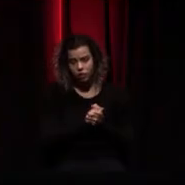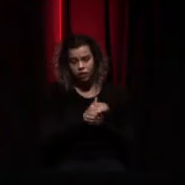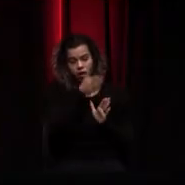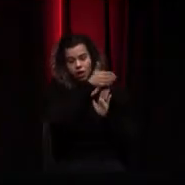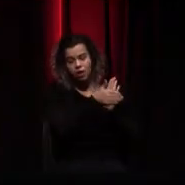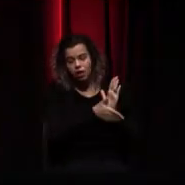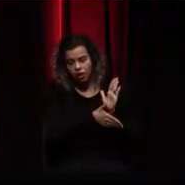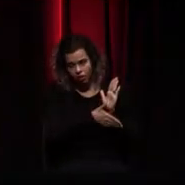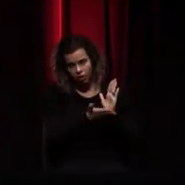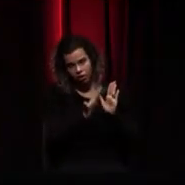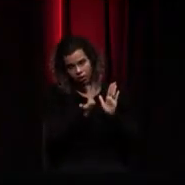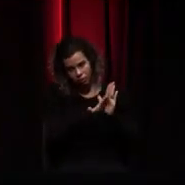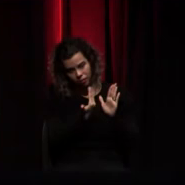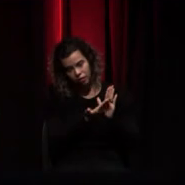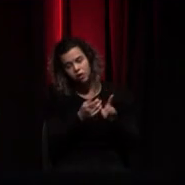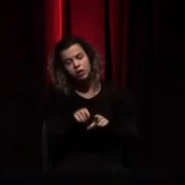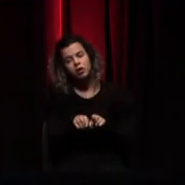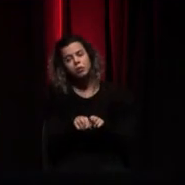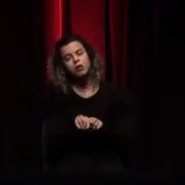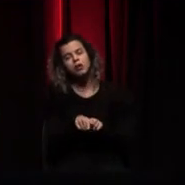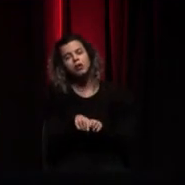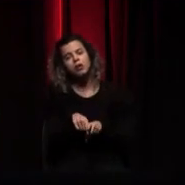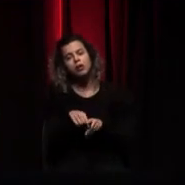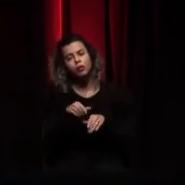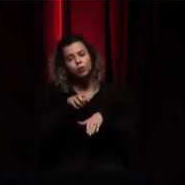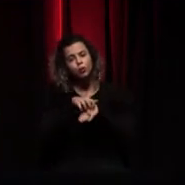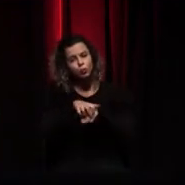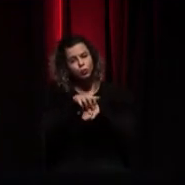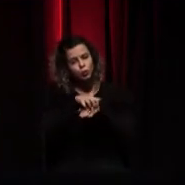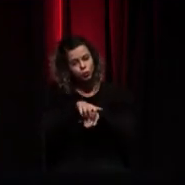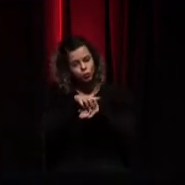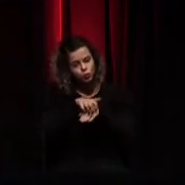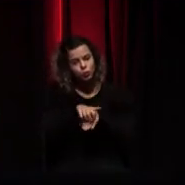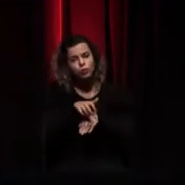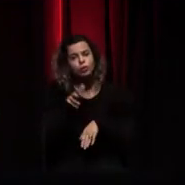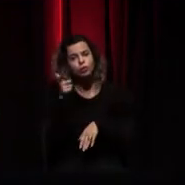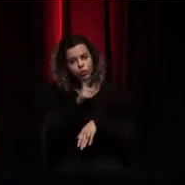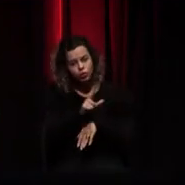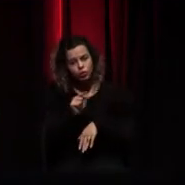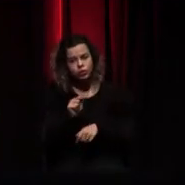When we produce material about tourism, for example, we are able to do it more independently